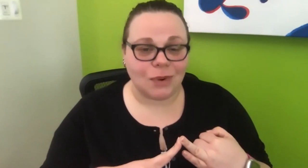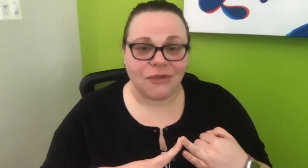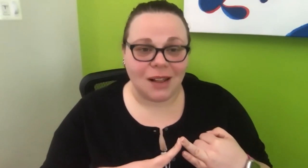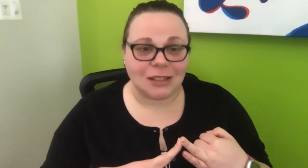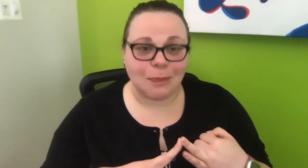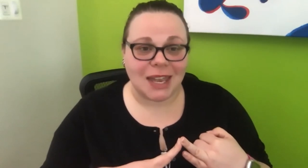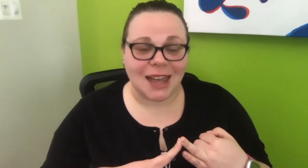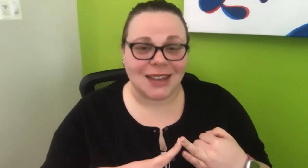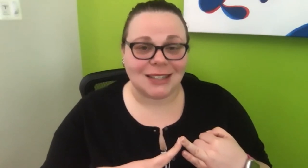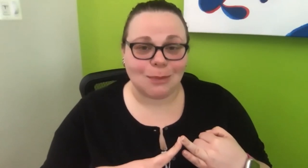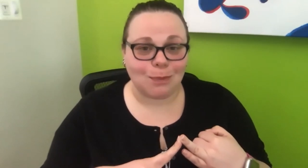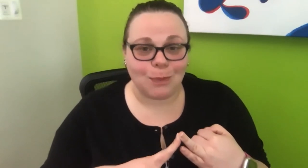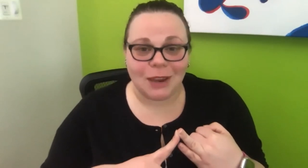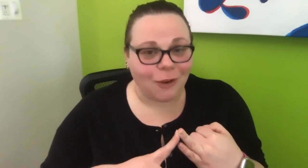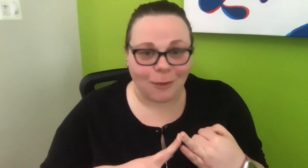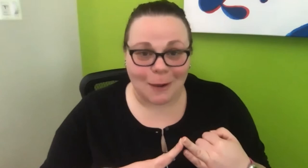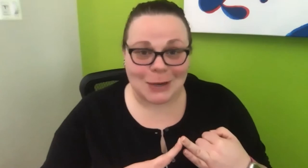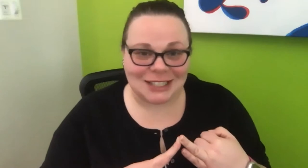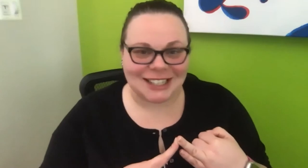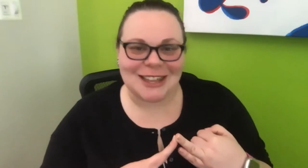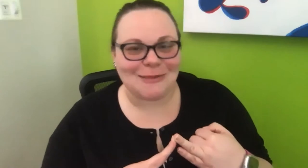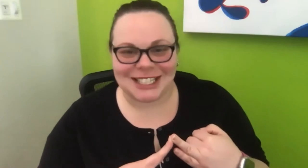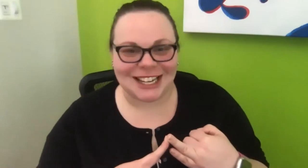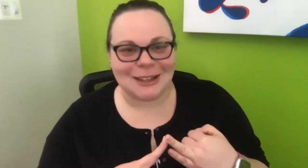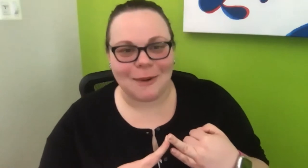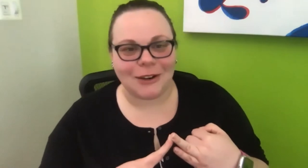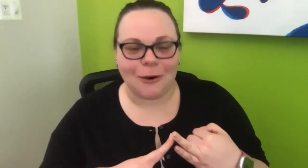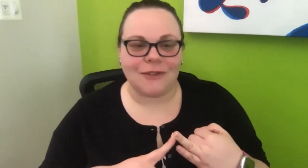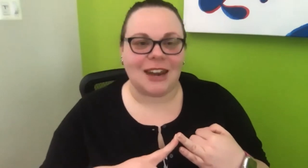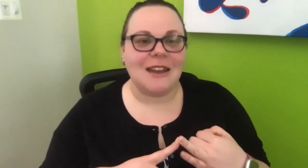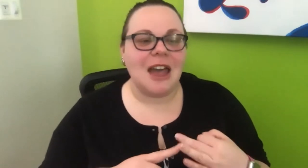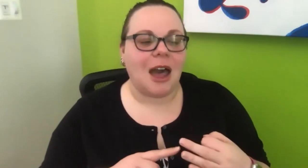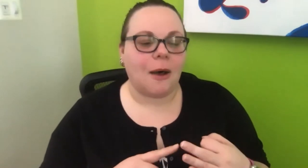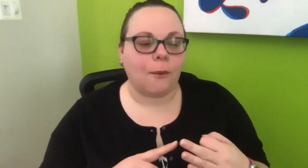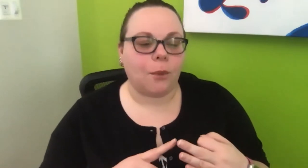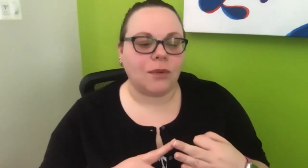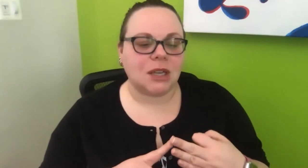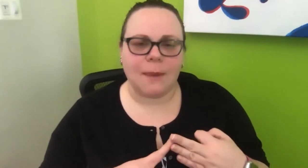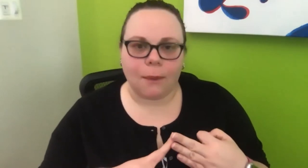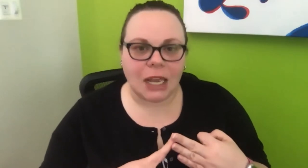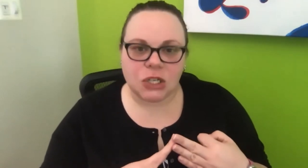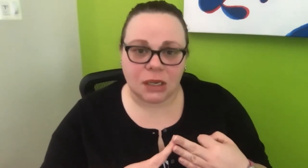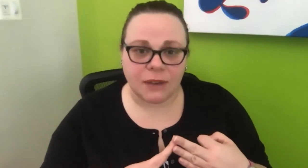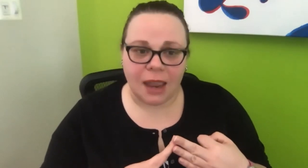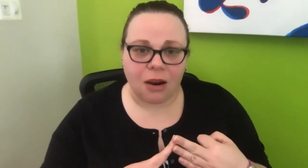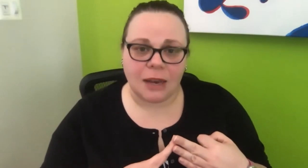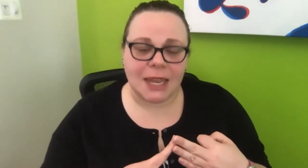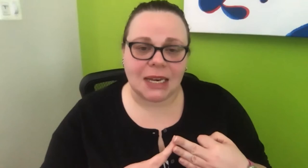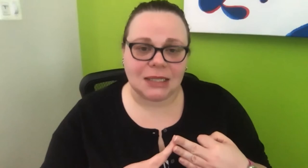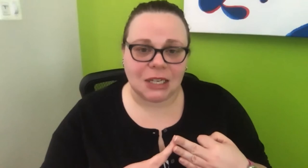because Big Pharma companies took them to test them on COVID? When we talking about rationing of care and making decisions